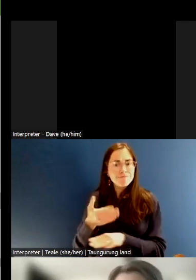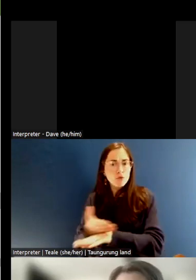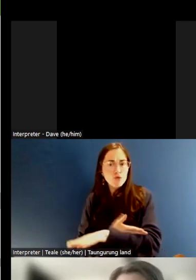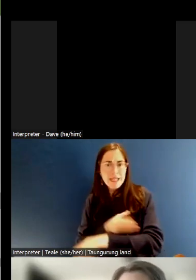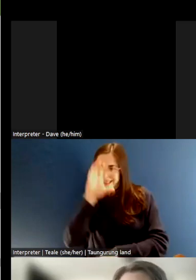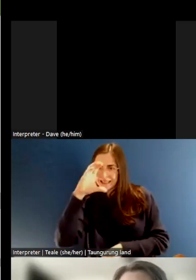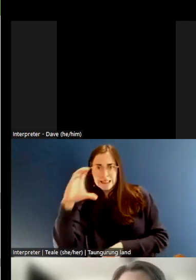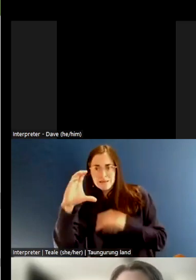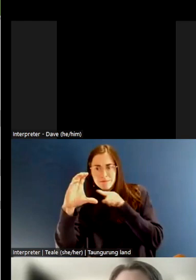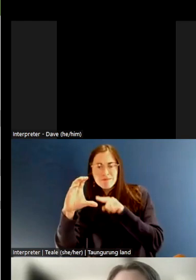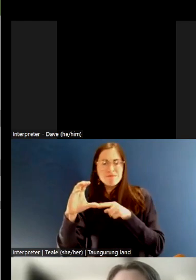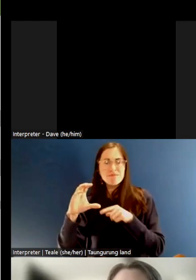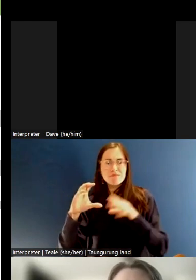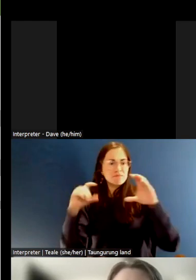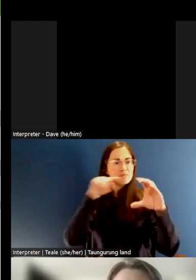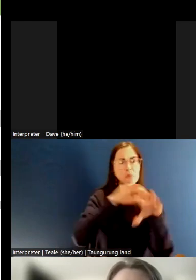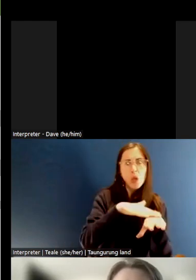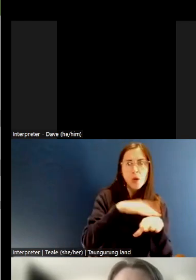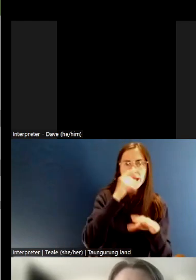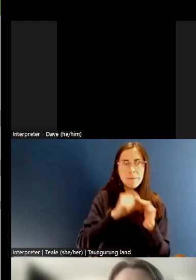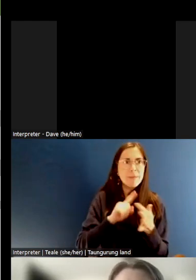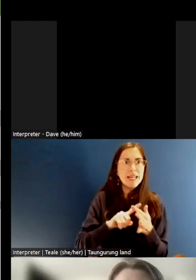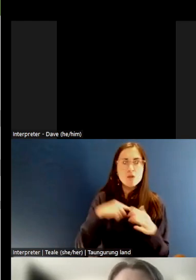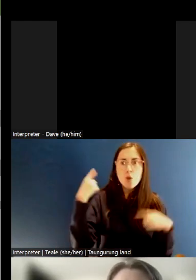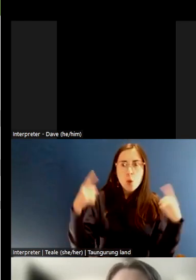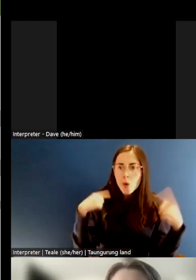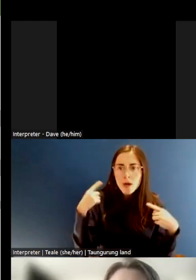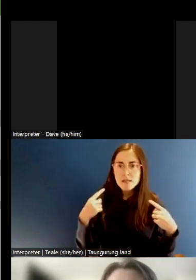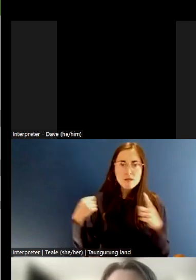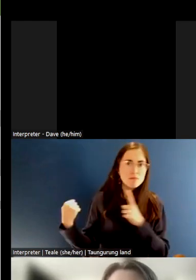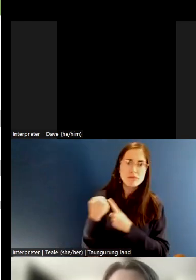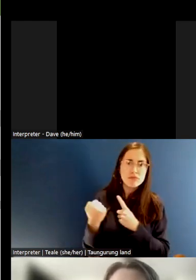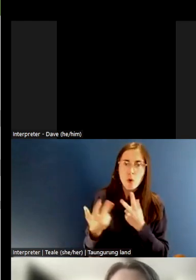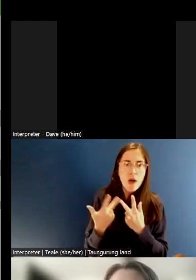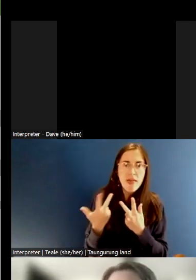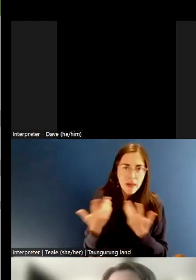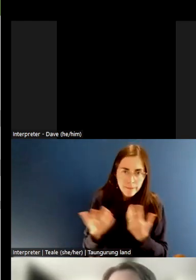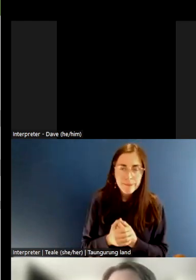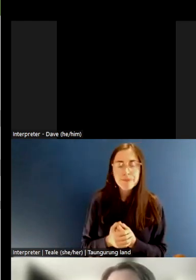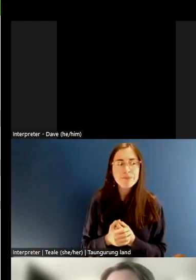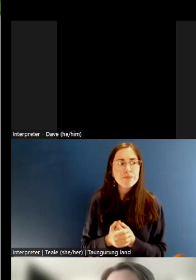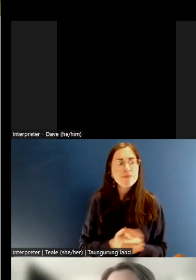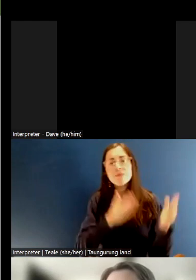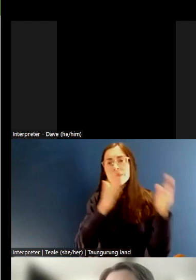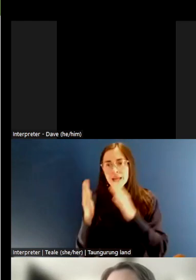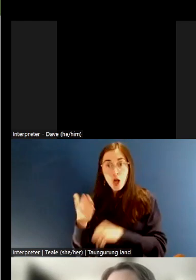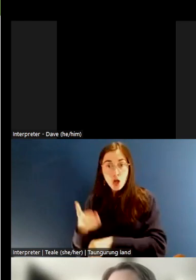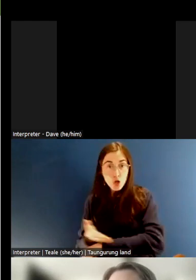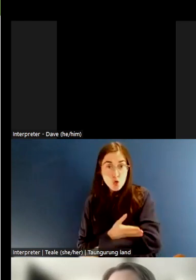such as noise and things like that. And then when we're looking at this green side, we can see that that is broken up